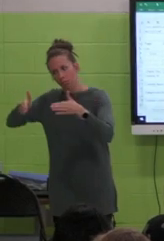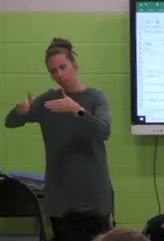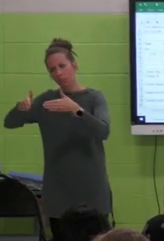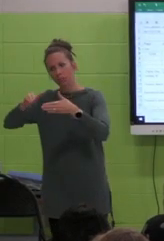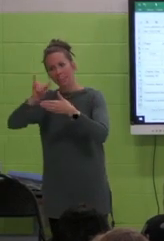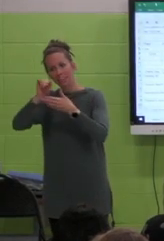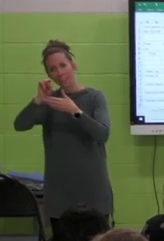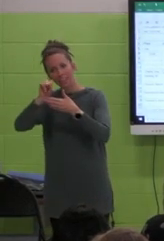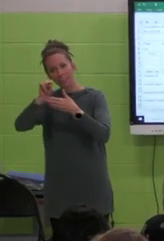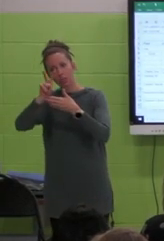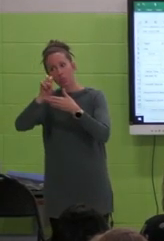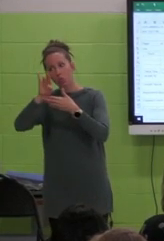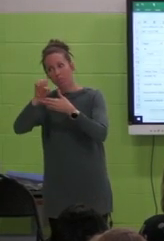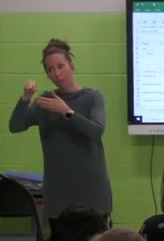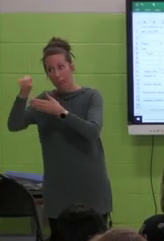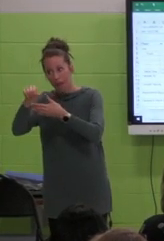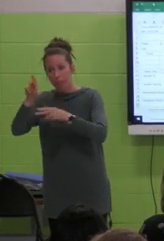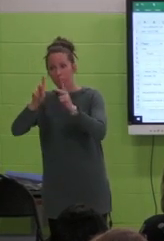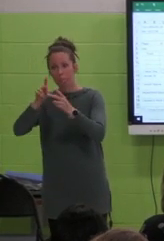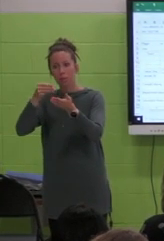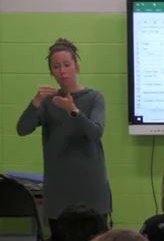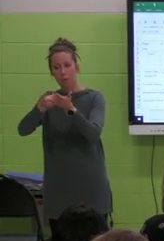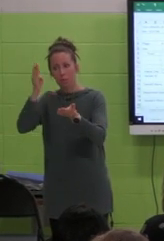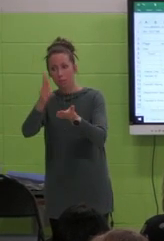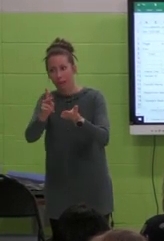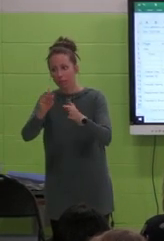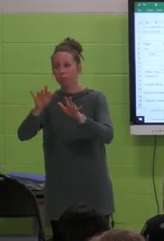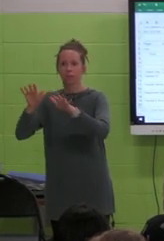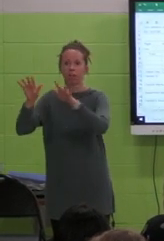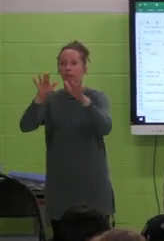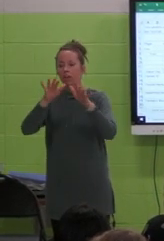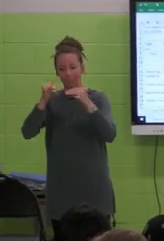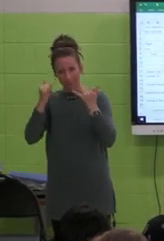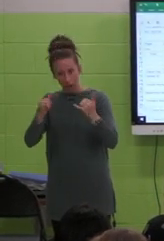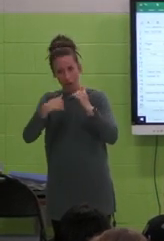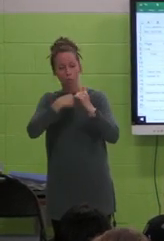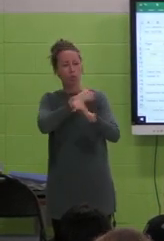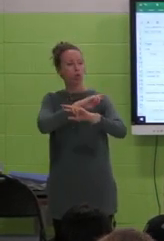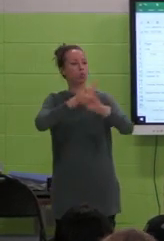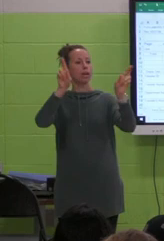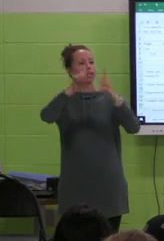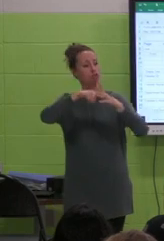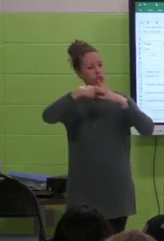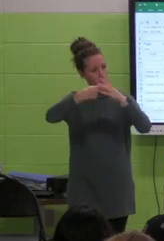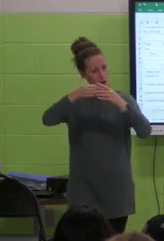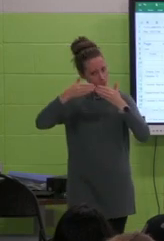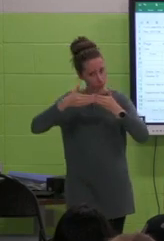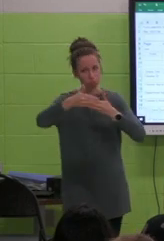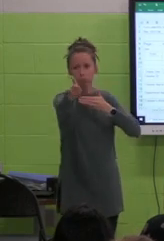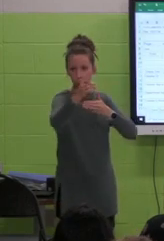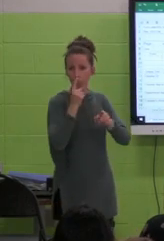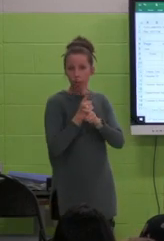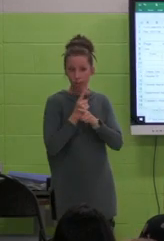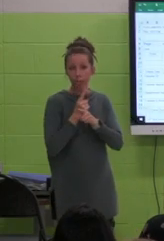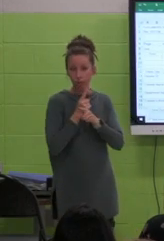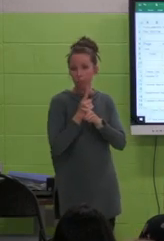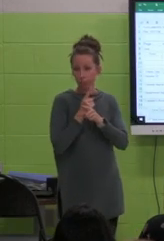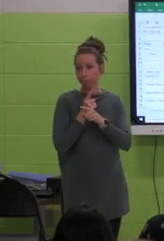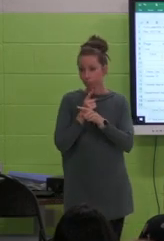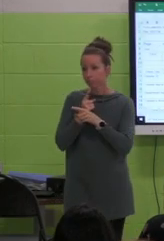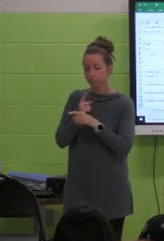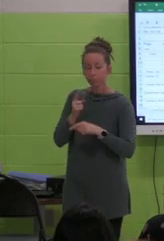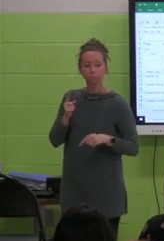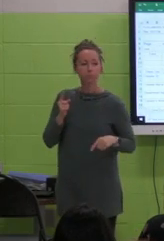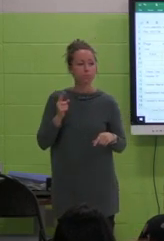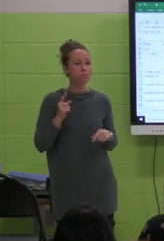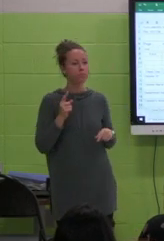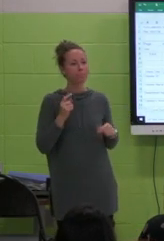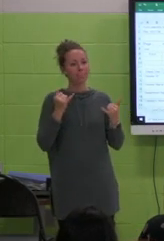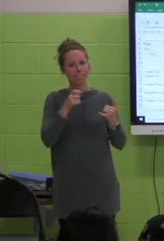paid and people reimbursed we are ready to start moving forward right so um give us time we will